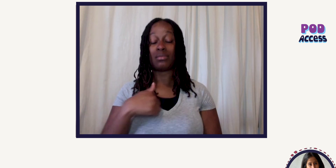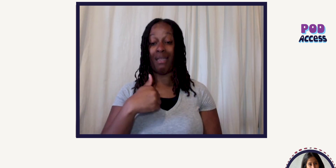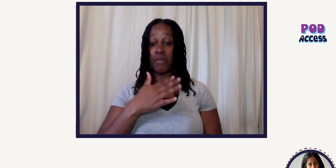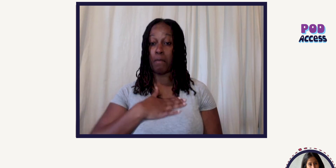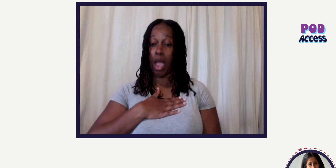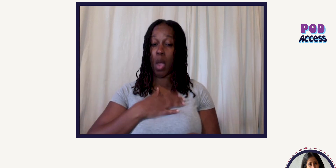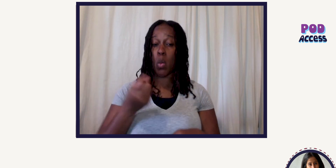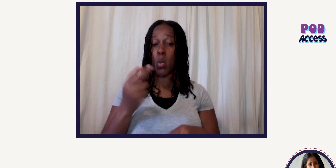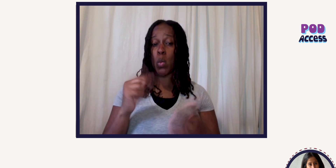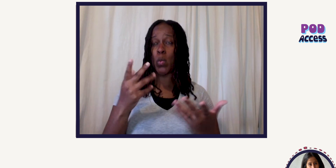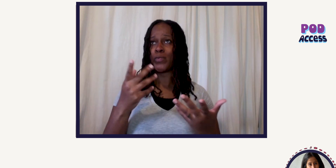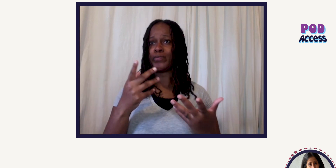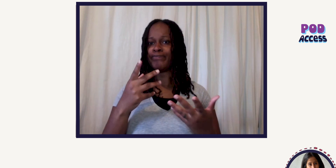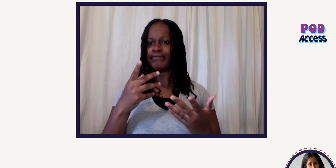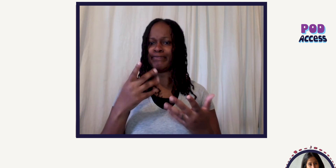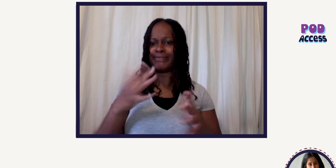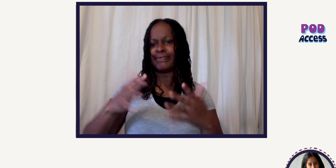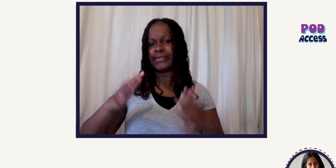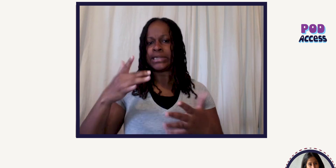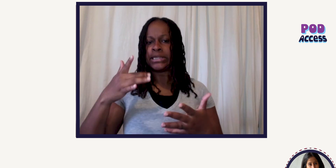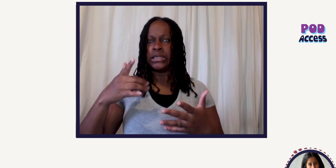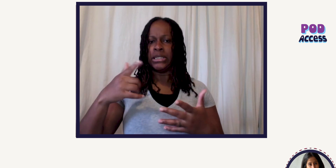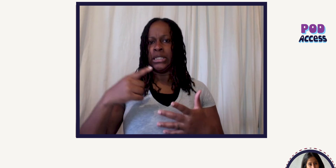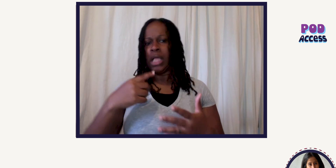I have my own sort of hangups about it, which are very personal to me.